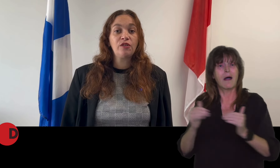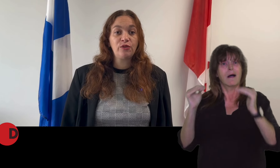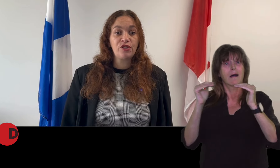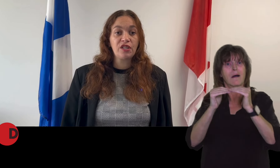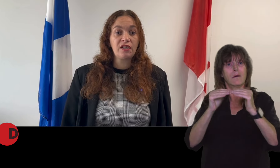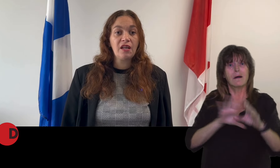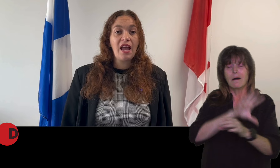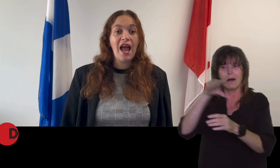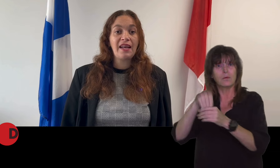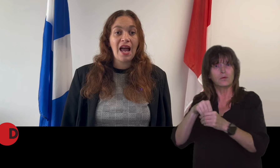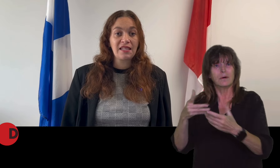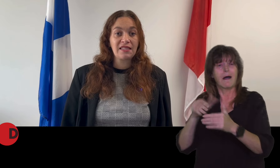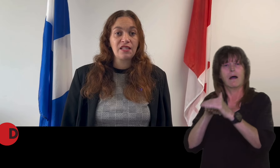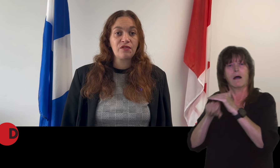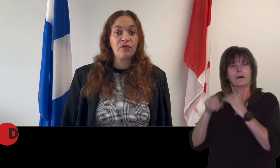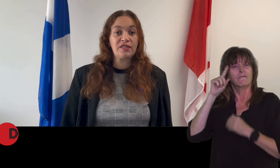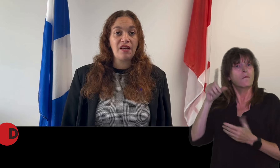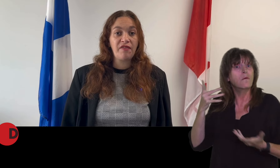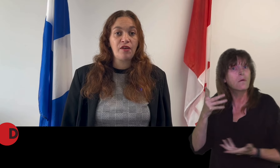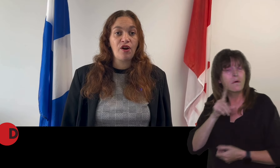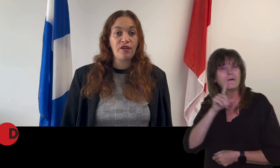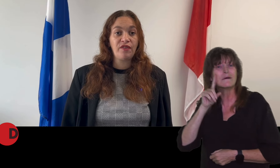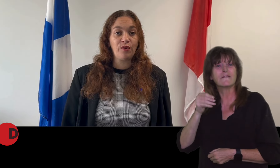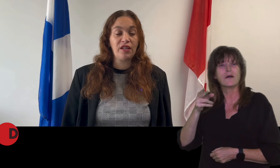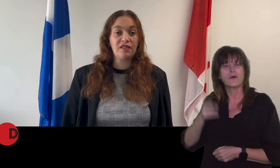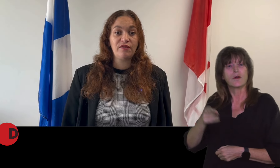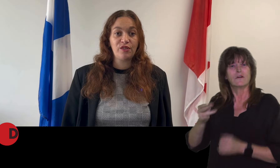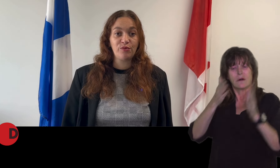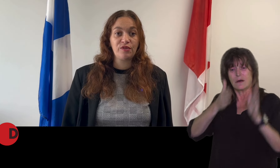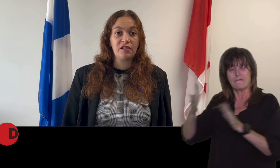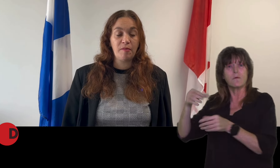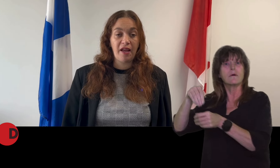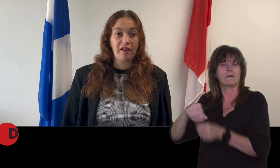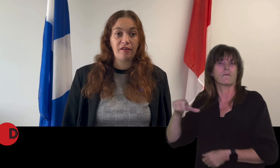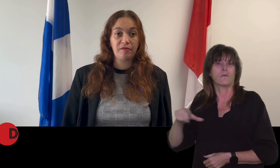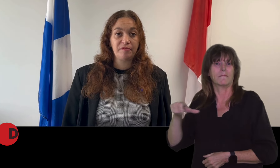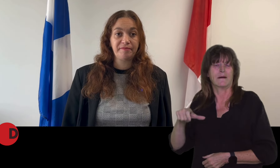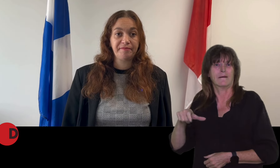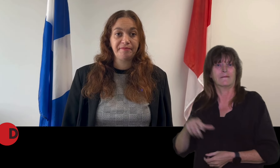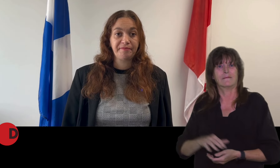equity, inclusion, and access for Deaf and hard-of-hearing individuals in Québec.